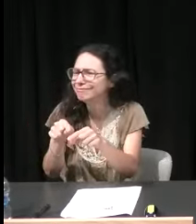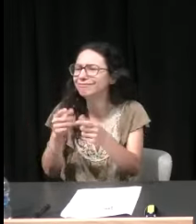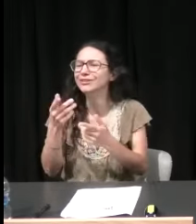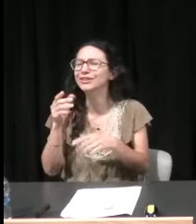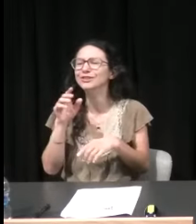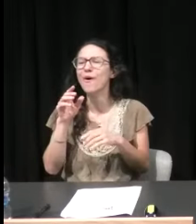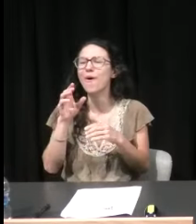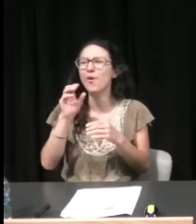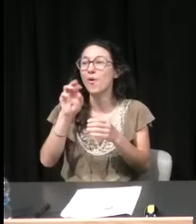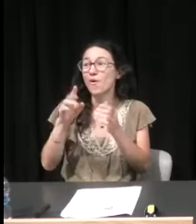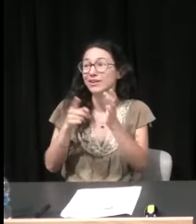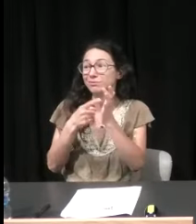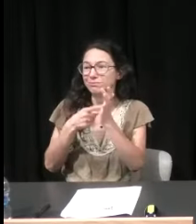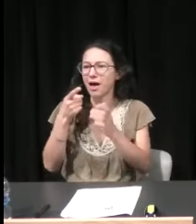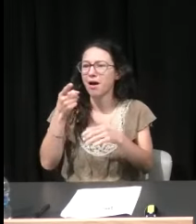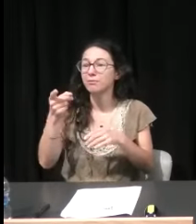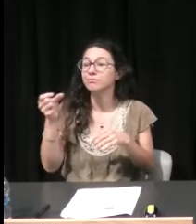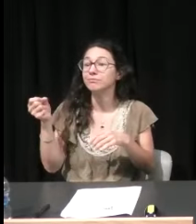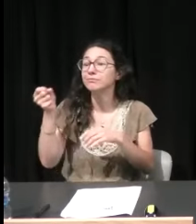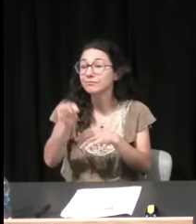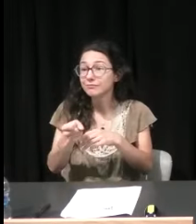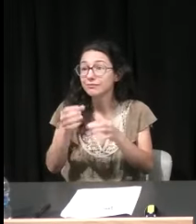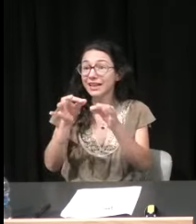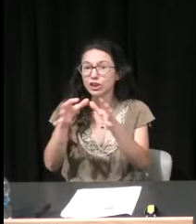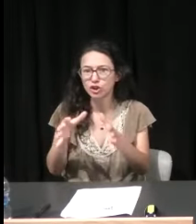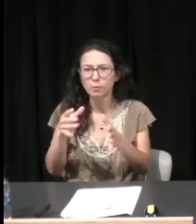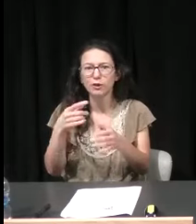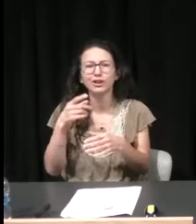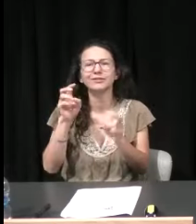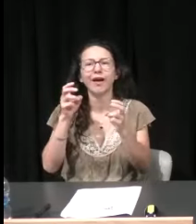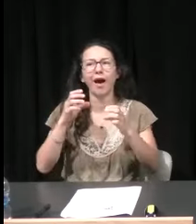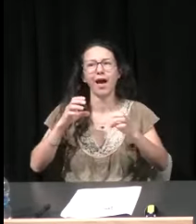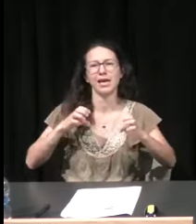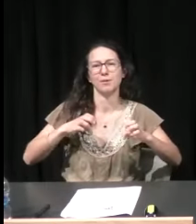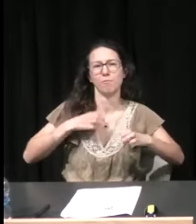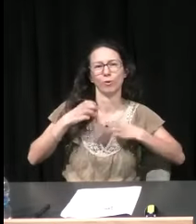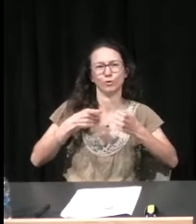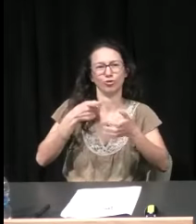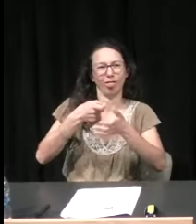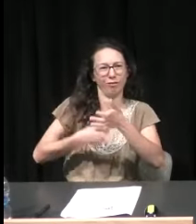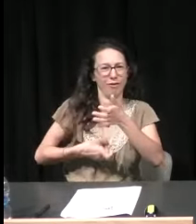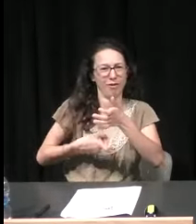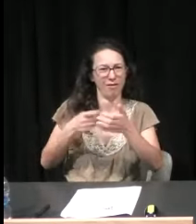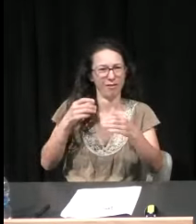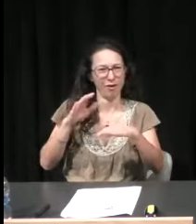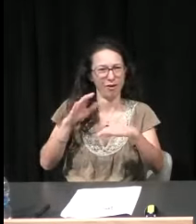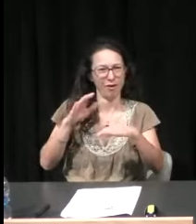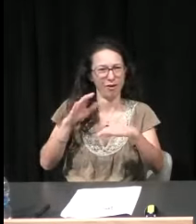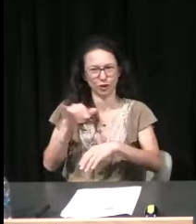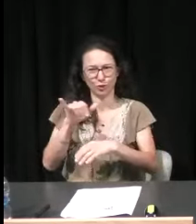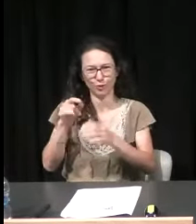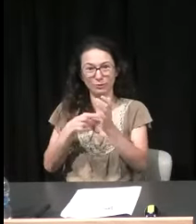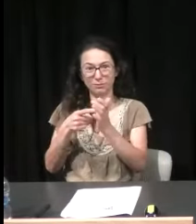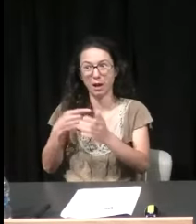and encourage you not to attend work meetings or sometimes there will be uh an an emotional